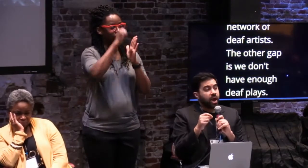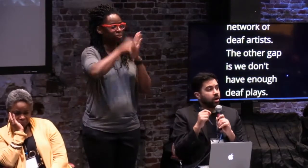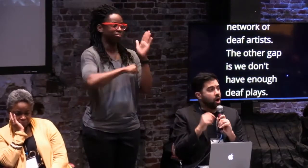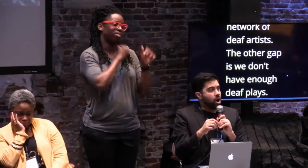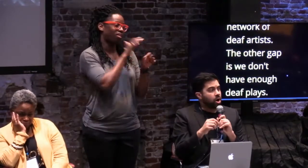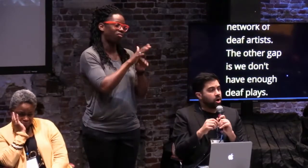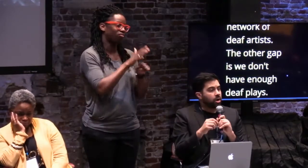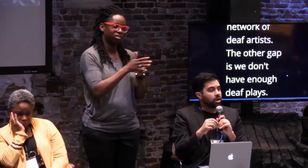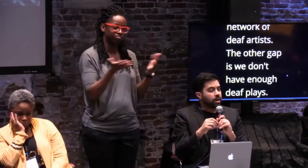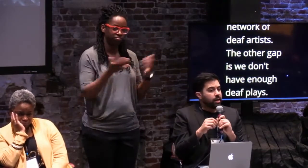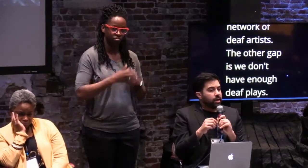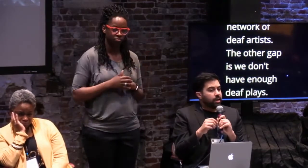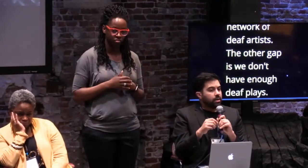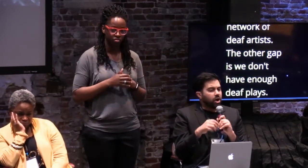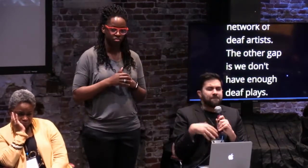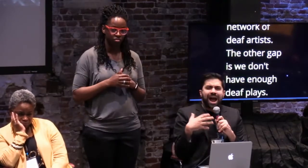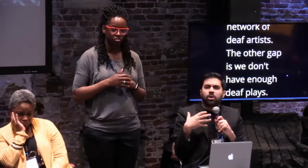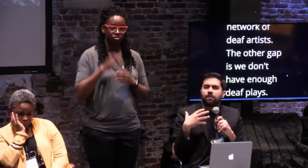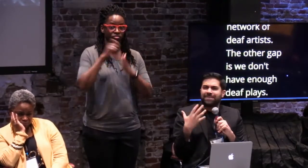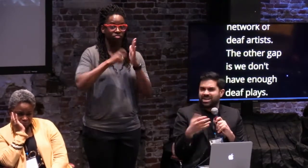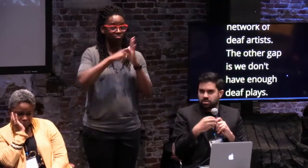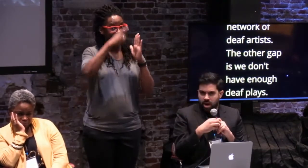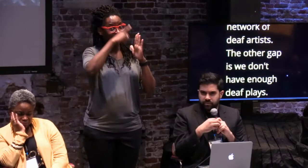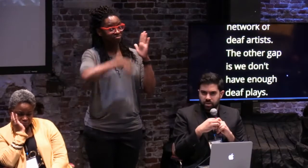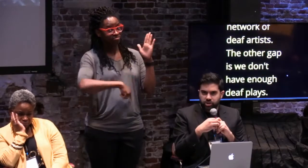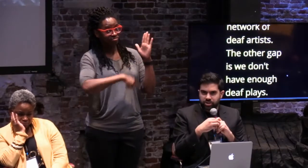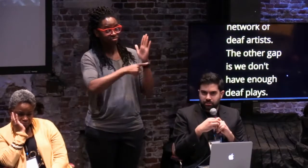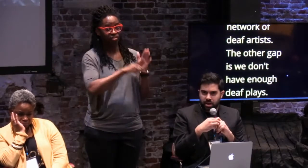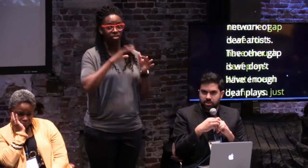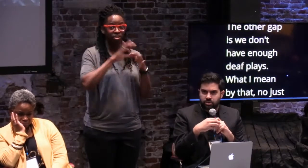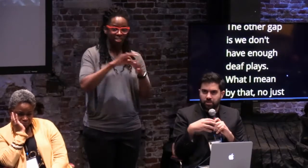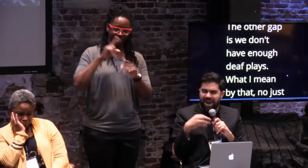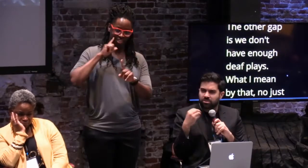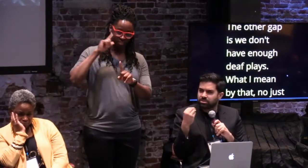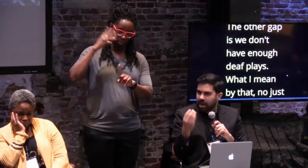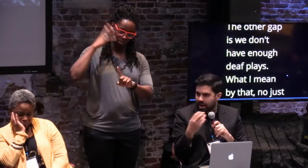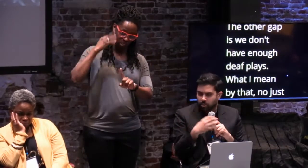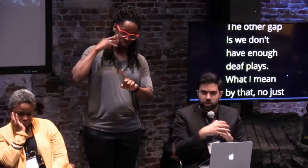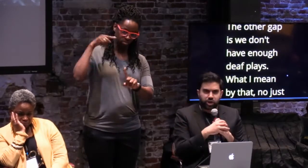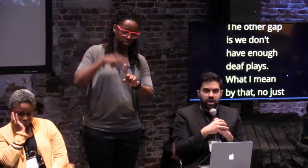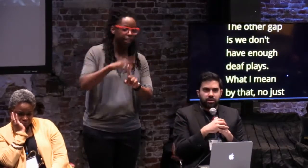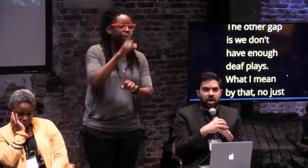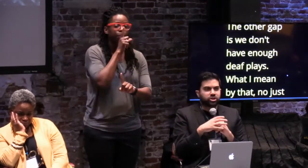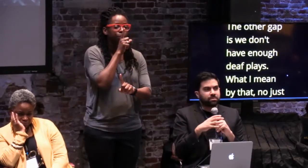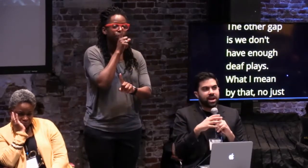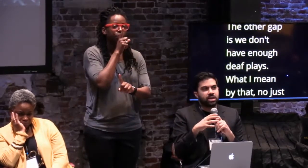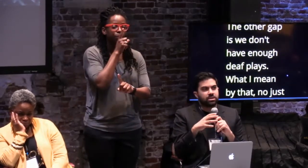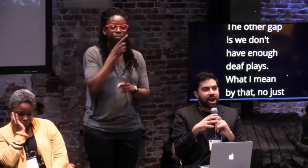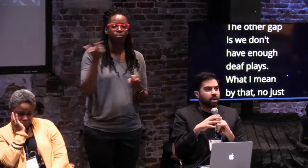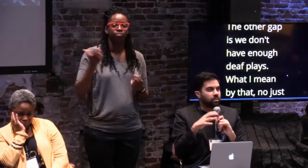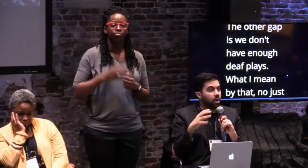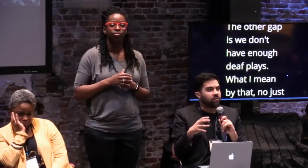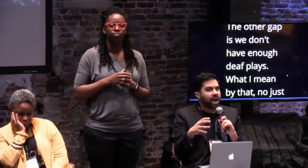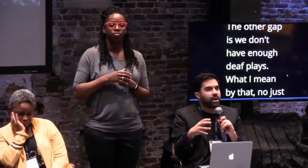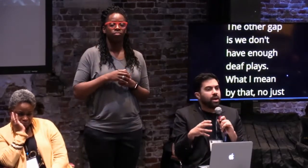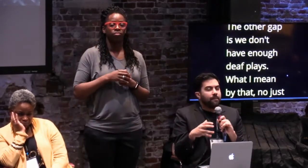that are about being deaf, not just plays that are about sign language, not just plays about all of that,